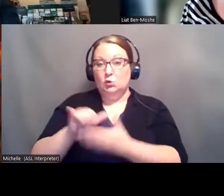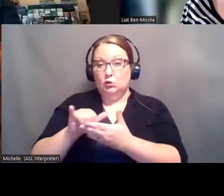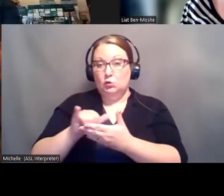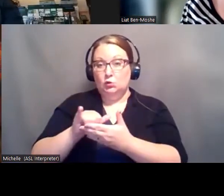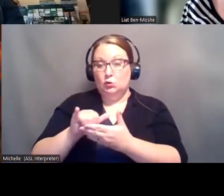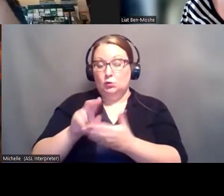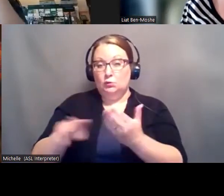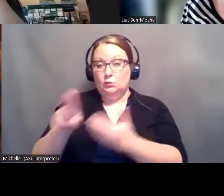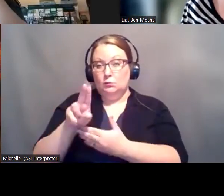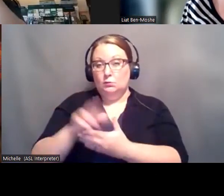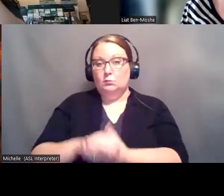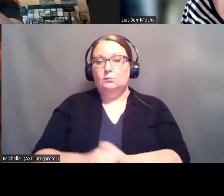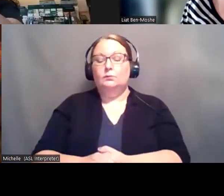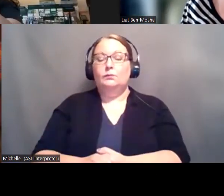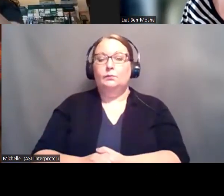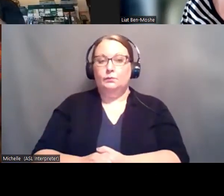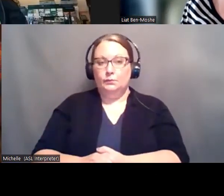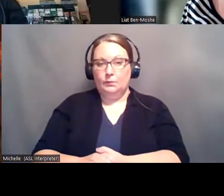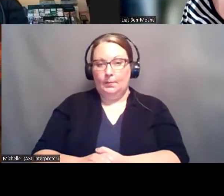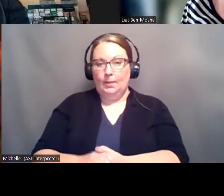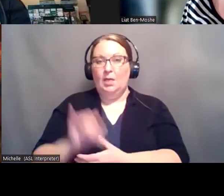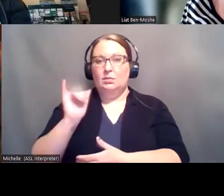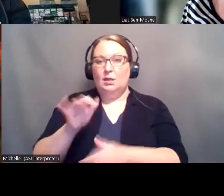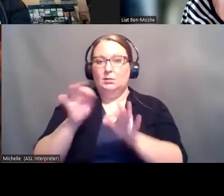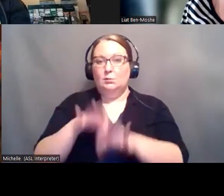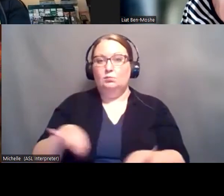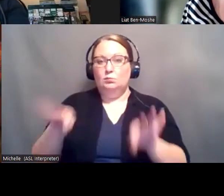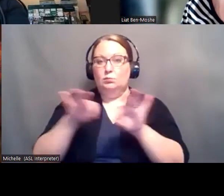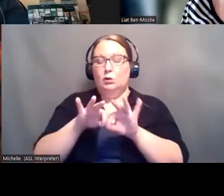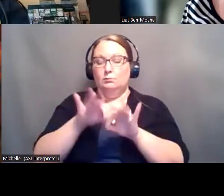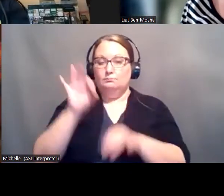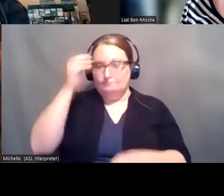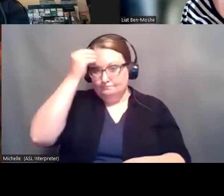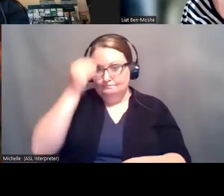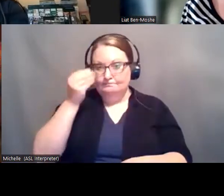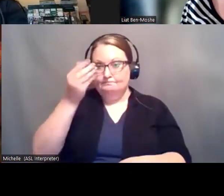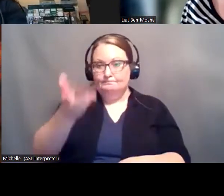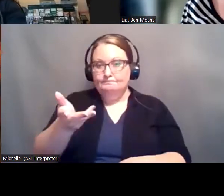So that I think is very important information for the how